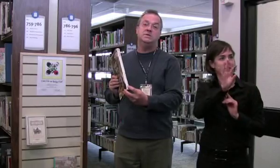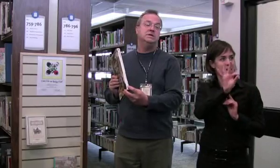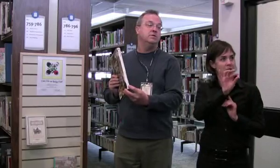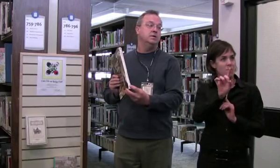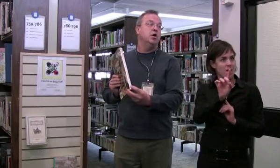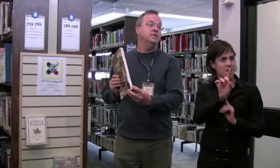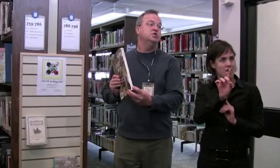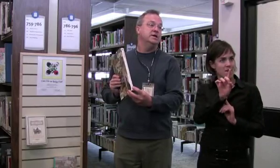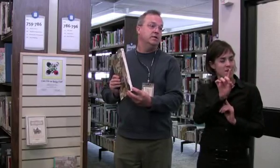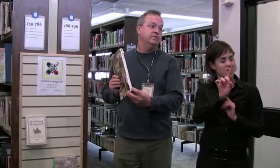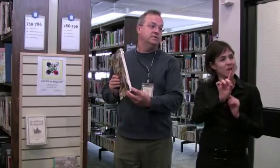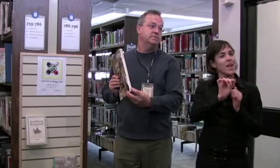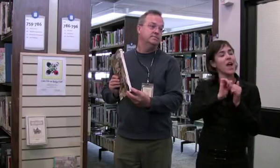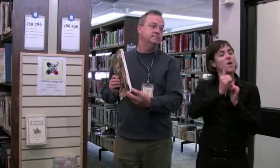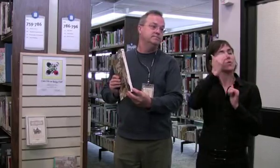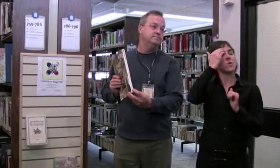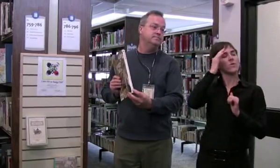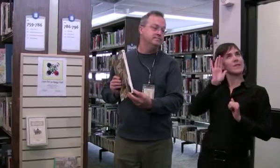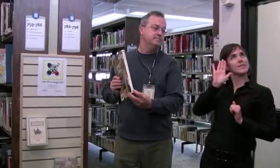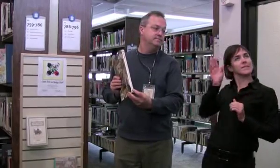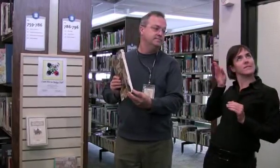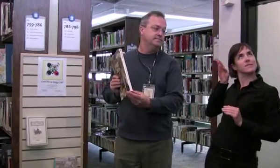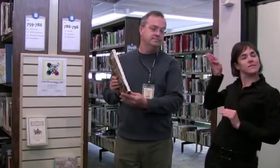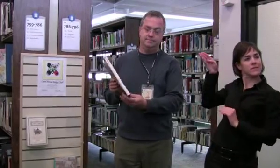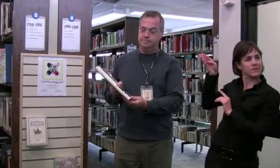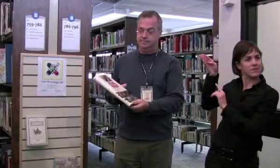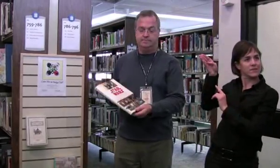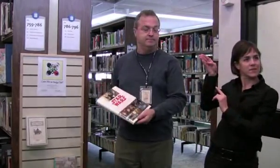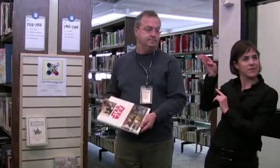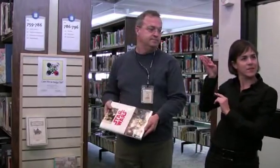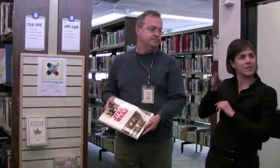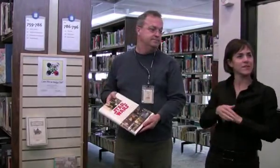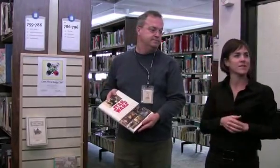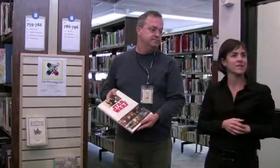the material on the shelves.